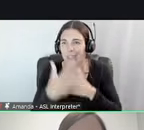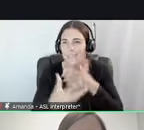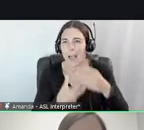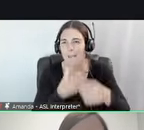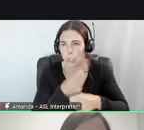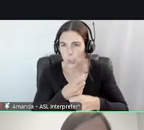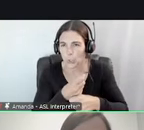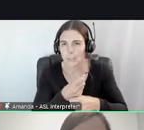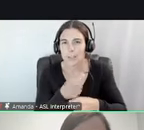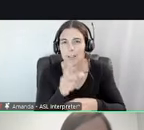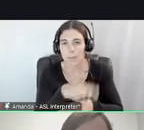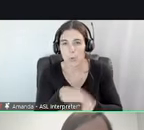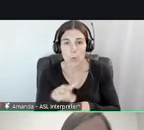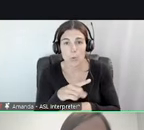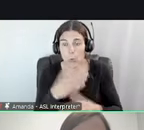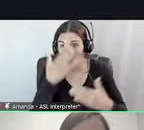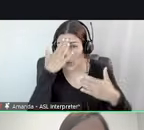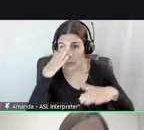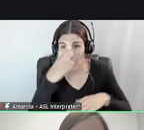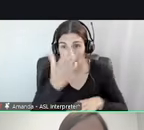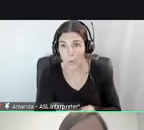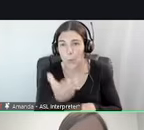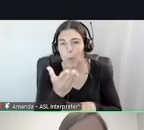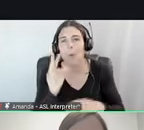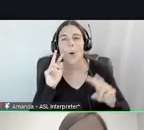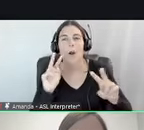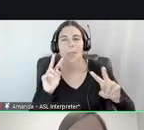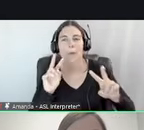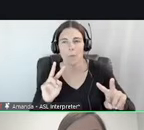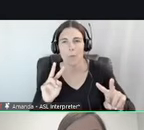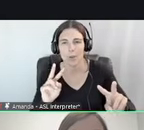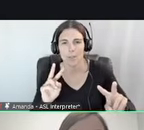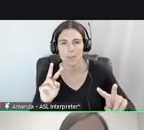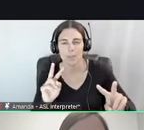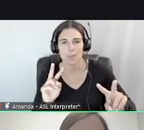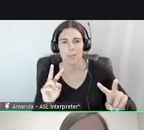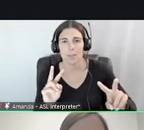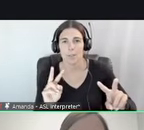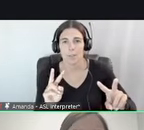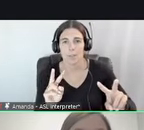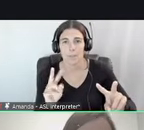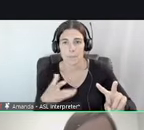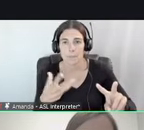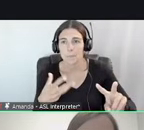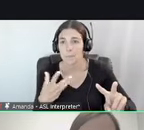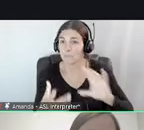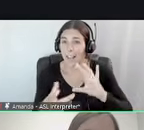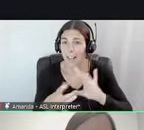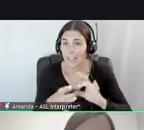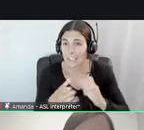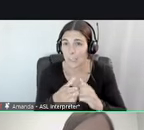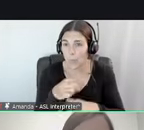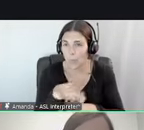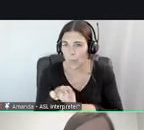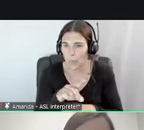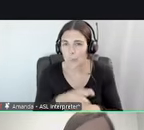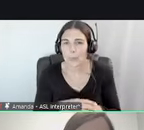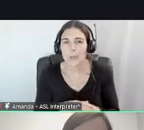for those of you I don't know, I look forward to uh uh connecting with you and working with you in